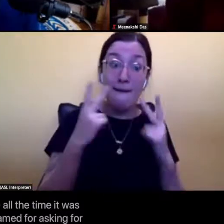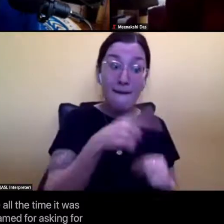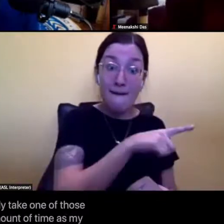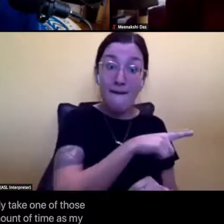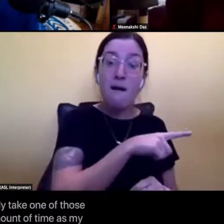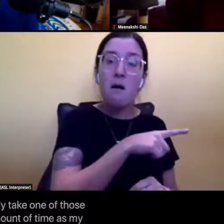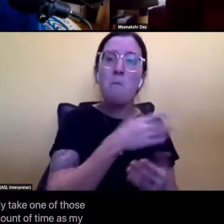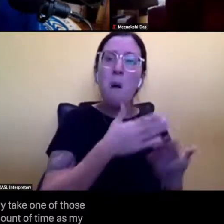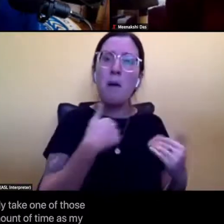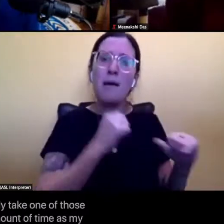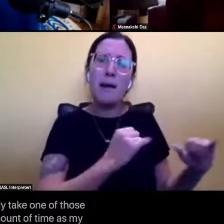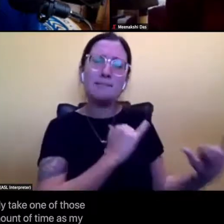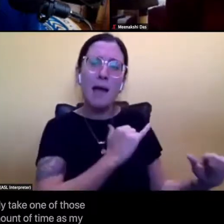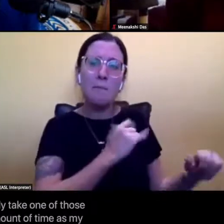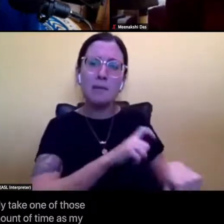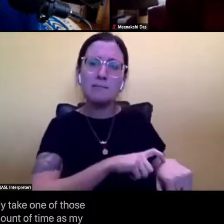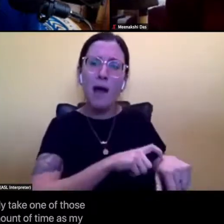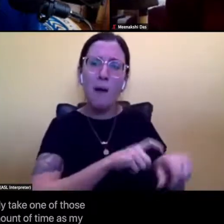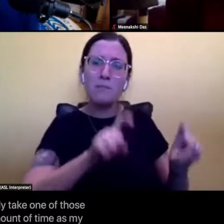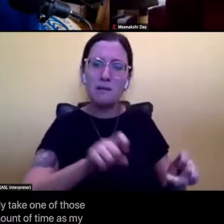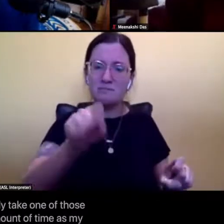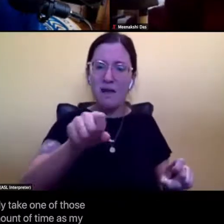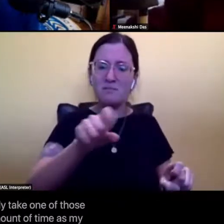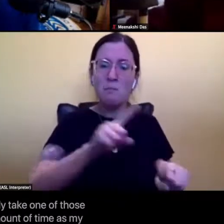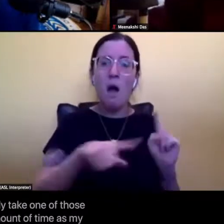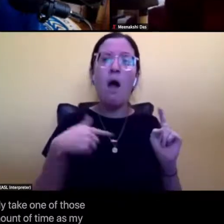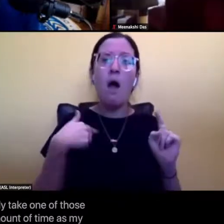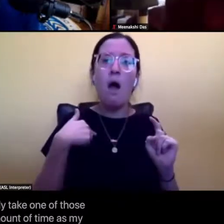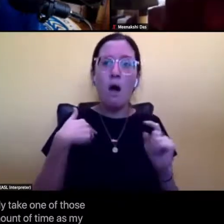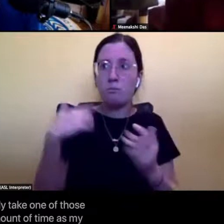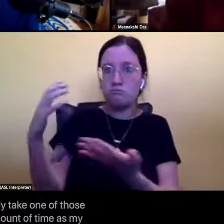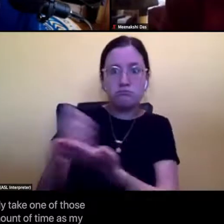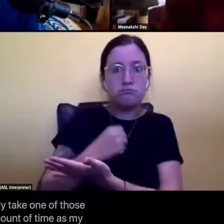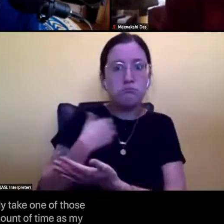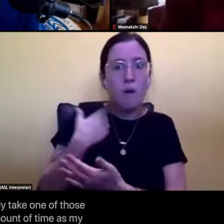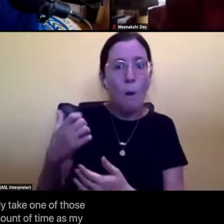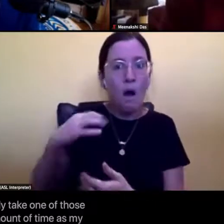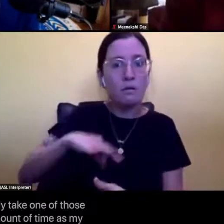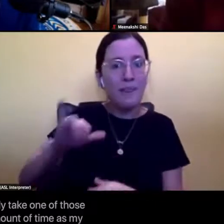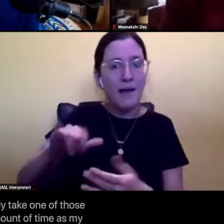But really it's just over all my feeling is do what you can